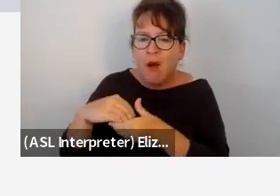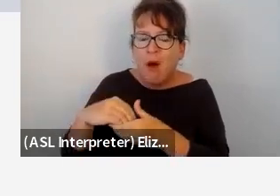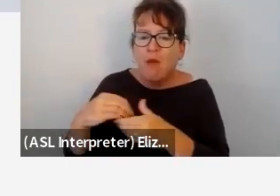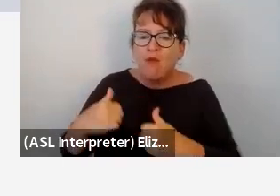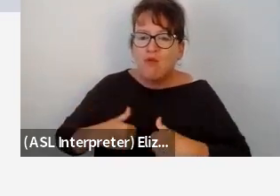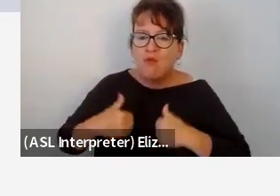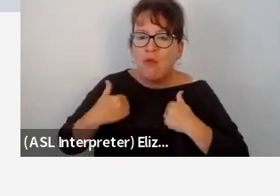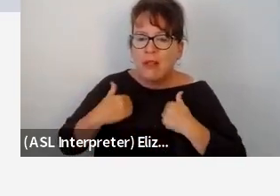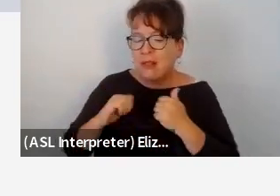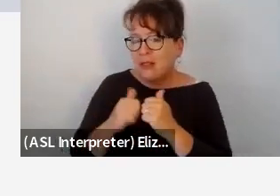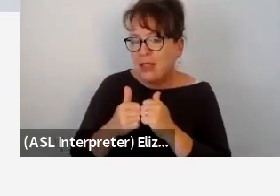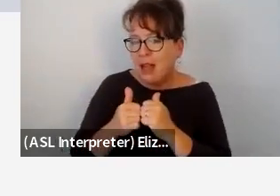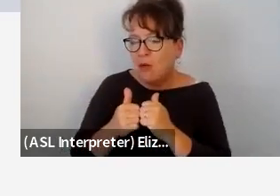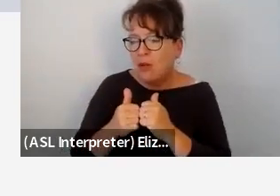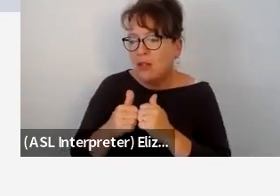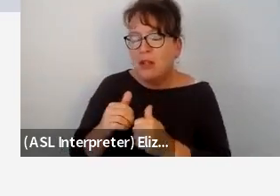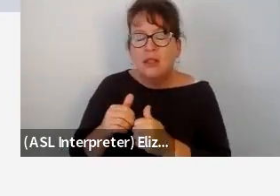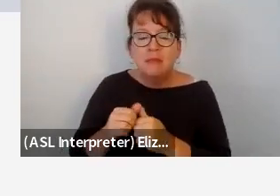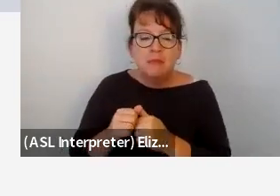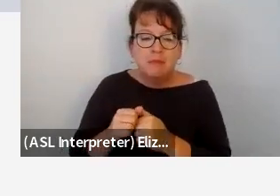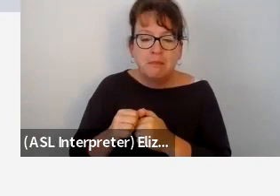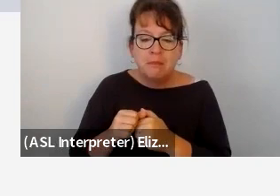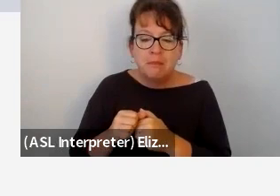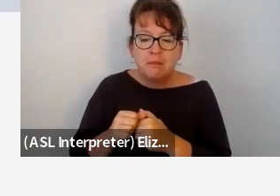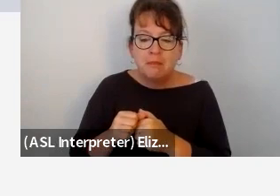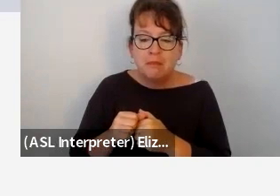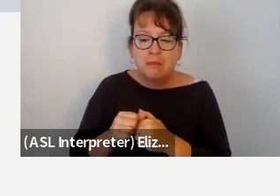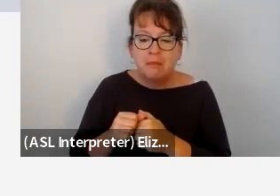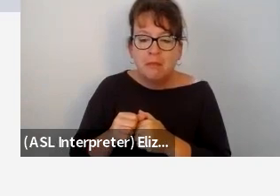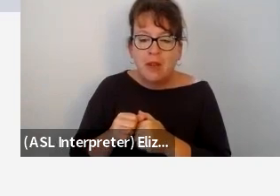All right. For cost share, we are anticipating requiring some amount of cost